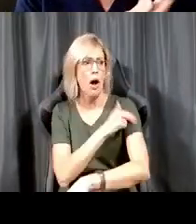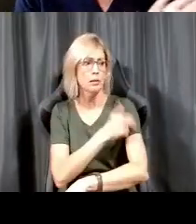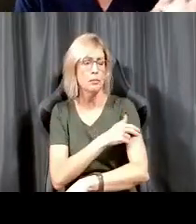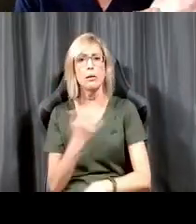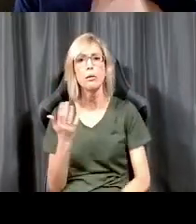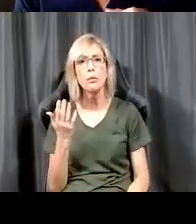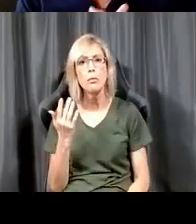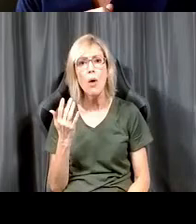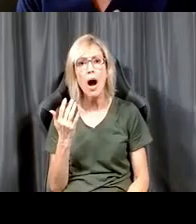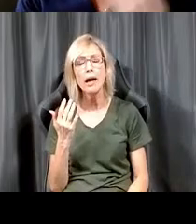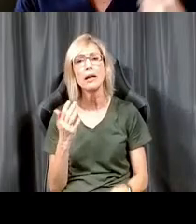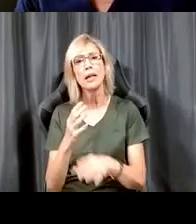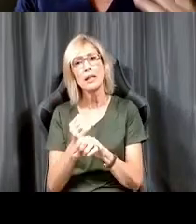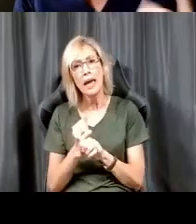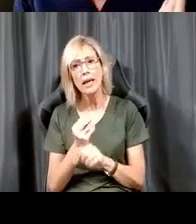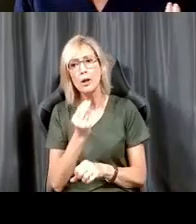alternate nutrition because he was getting sick.